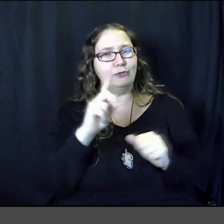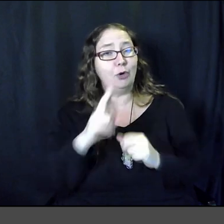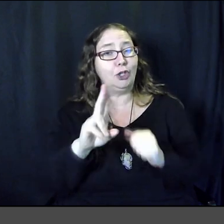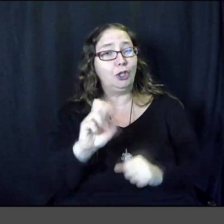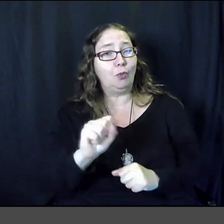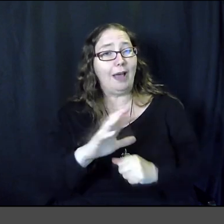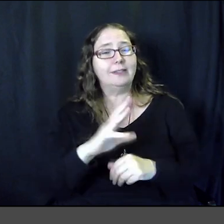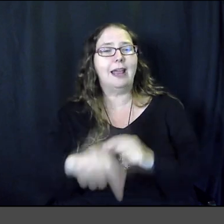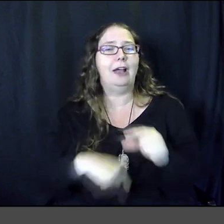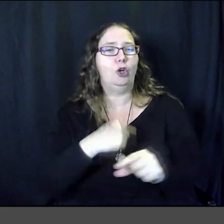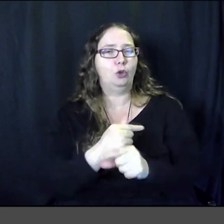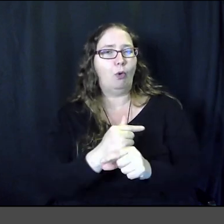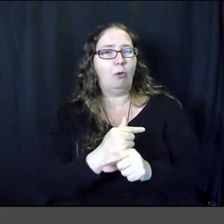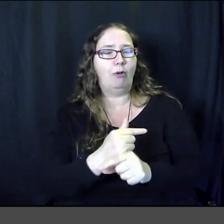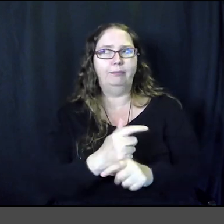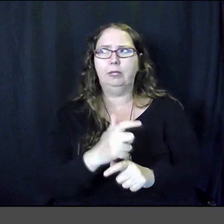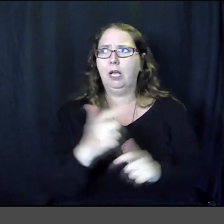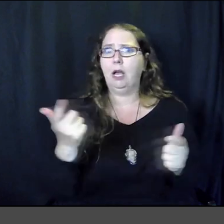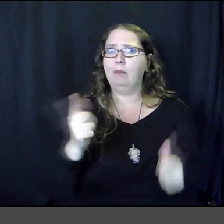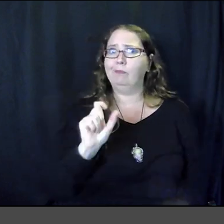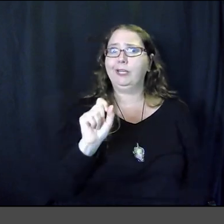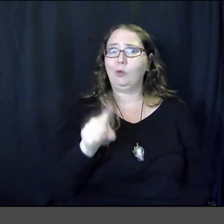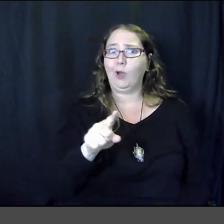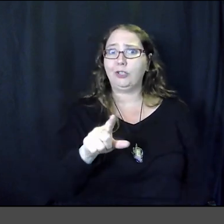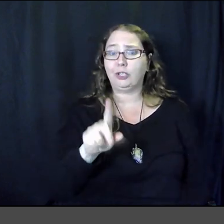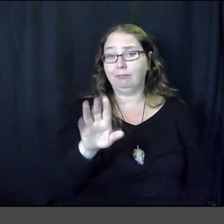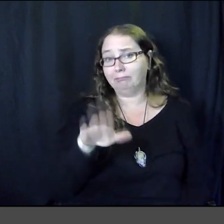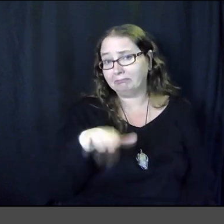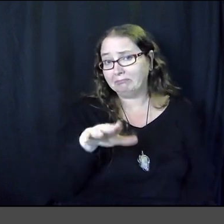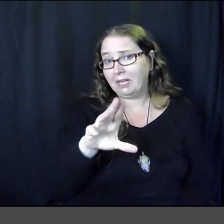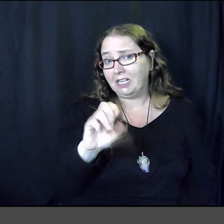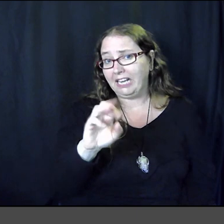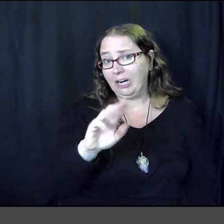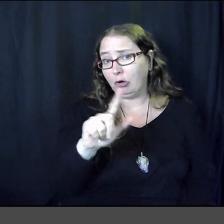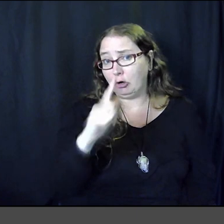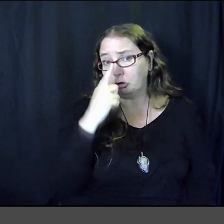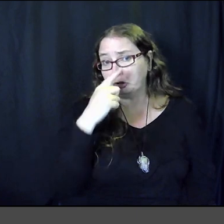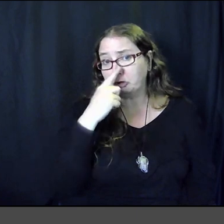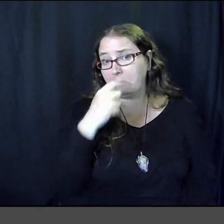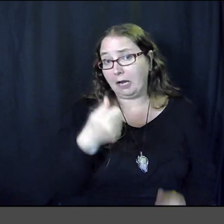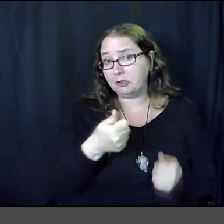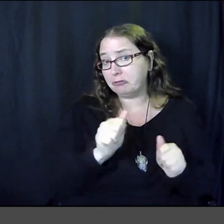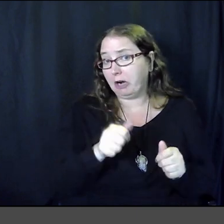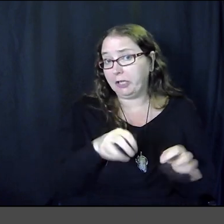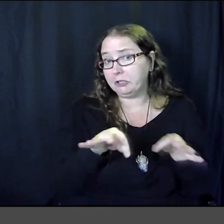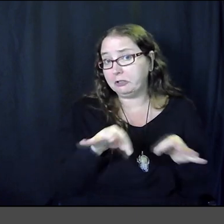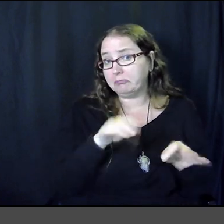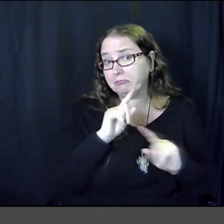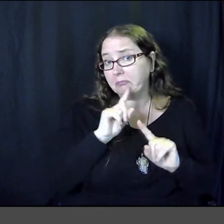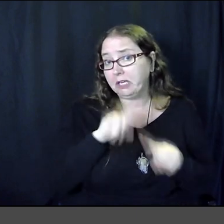BUT BUT, CAROL, CAN YOU DRIVE A LANE IN THAT QUESTION? YES. SO HOW DO WE TAKE IT ON?